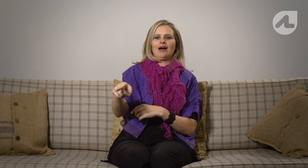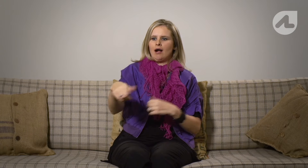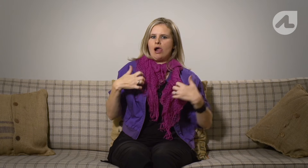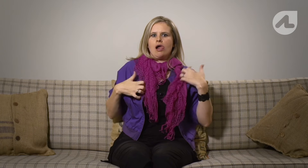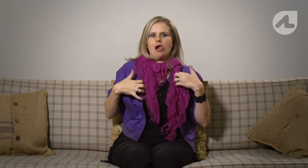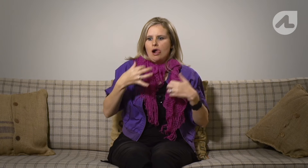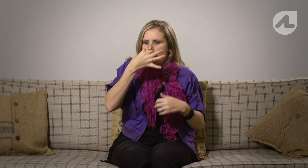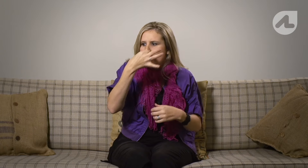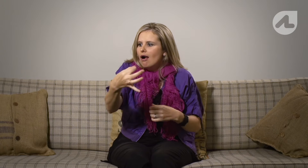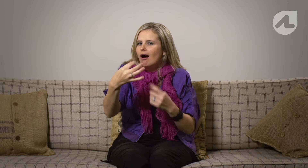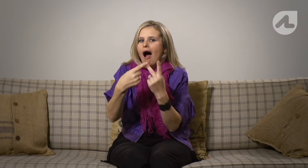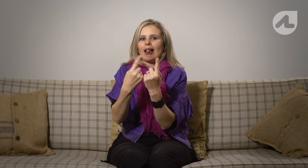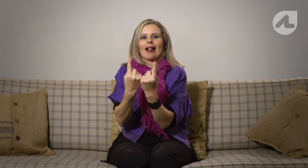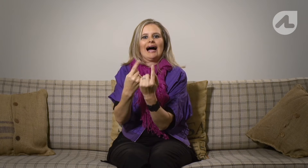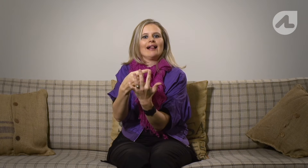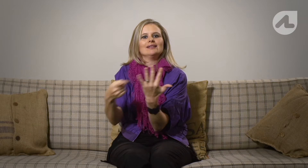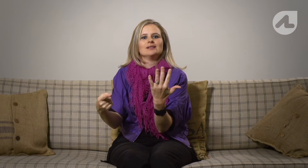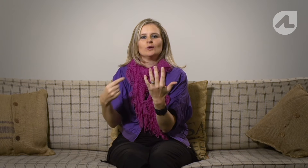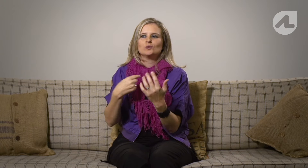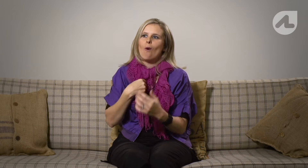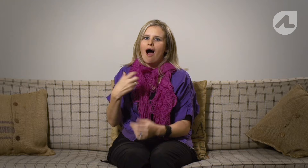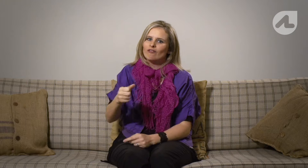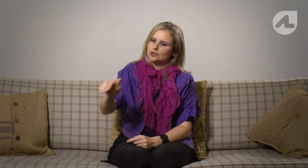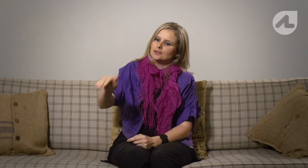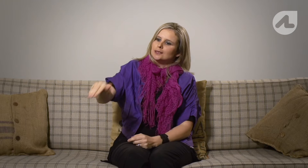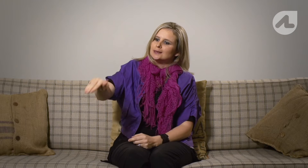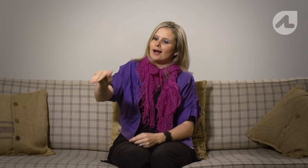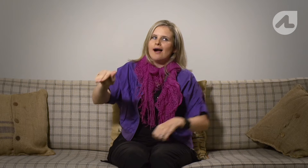He can be really focused and it can take quite a while to get his attention...